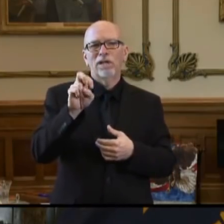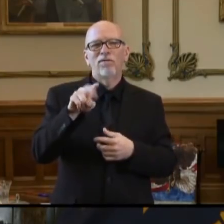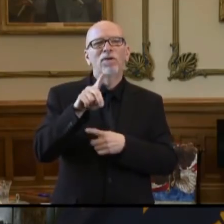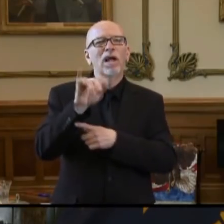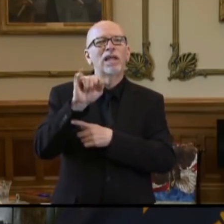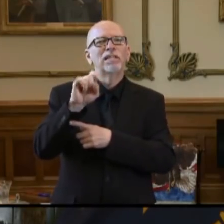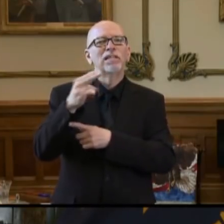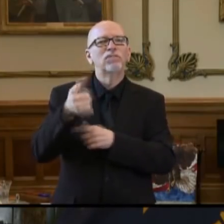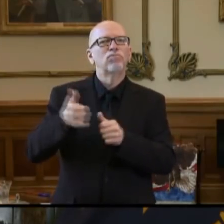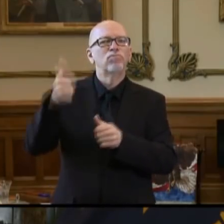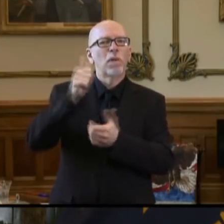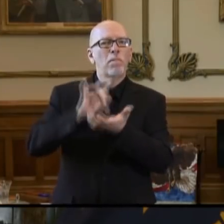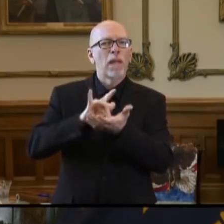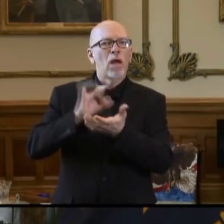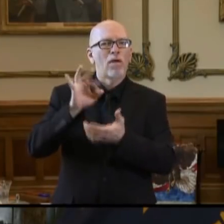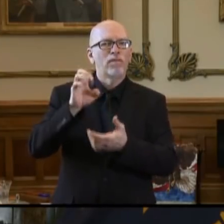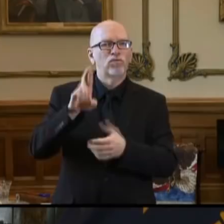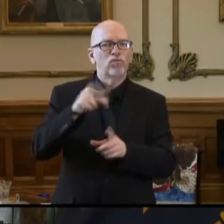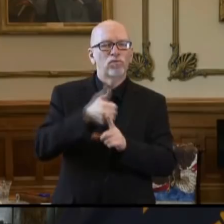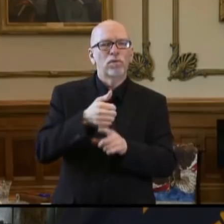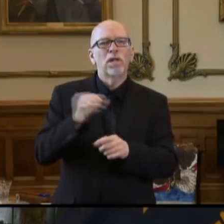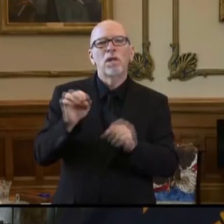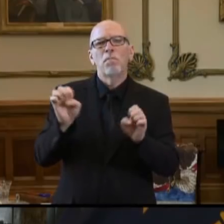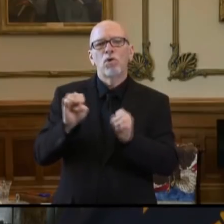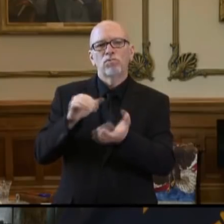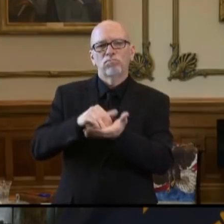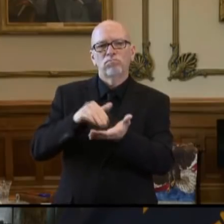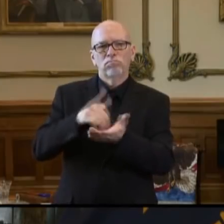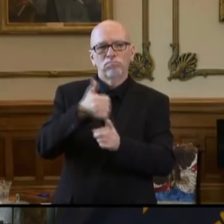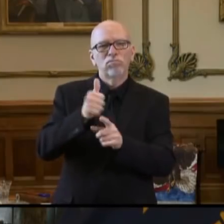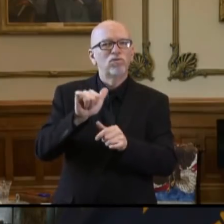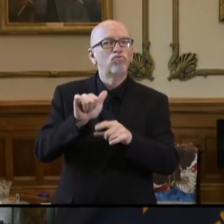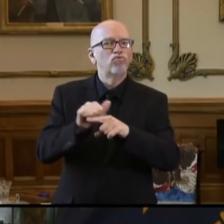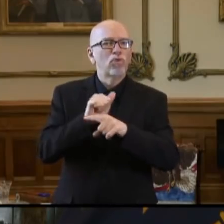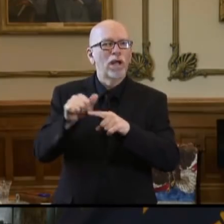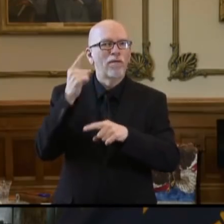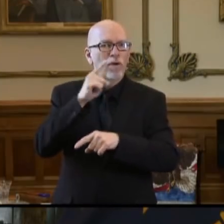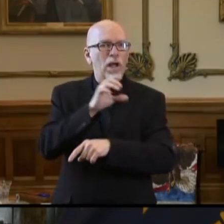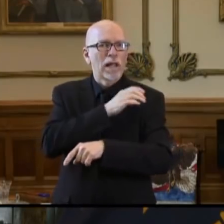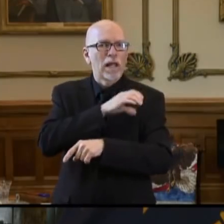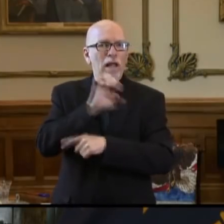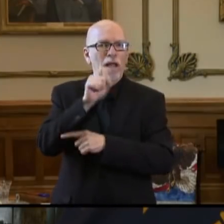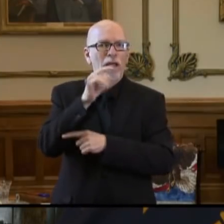THOSE LEVELS OF SURGE AS WELL. I'D LIKE NOW TO INTRODUCE DR. LINDSEY WEAVER I AS DHS CHIEF